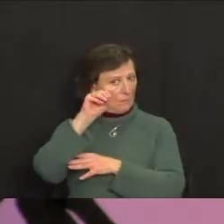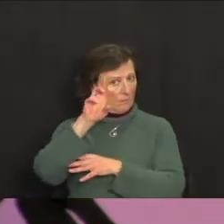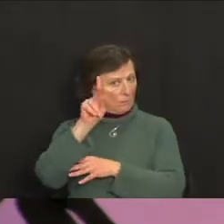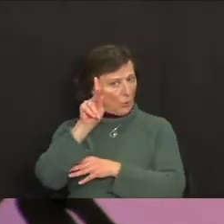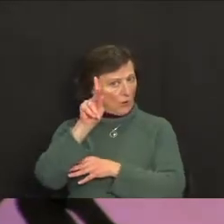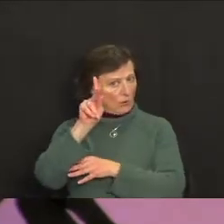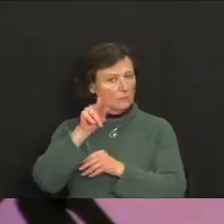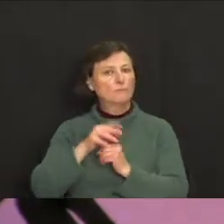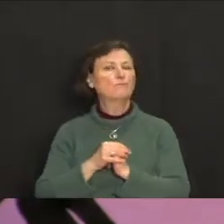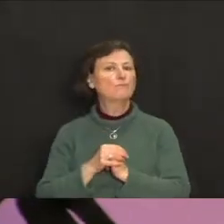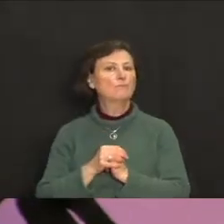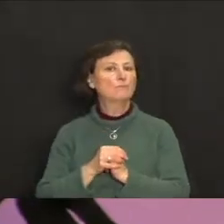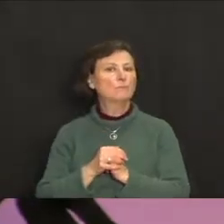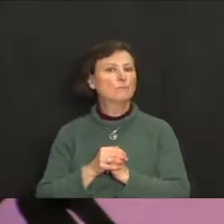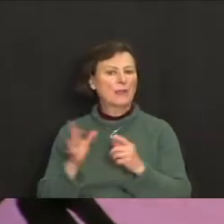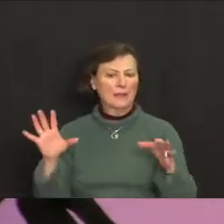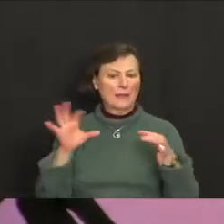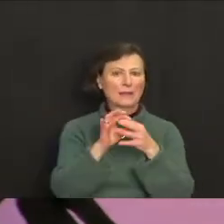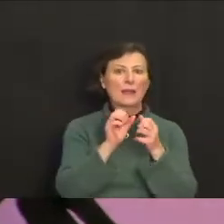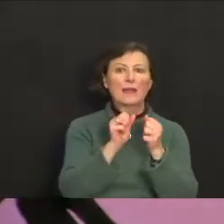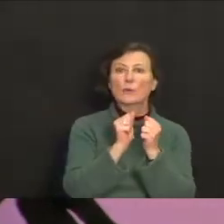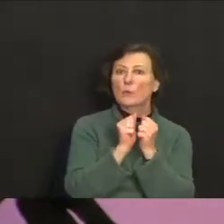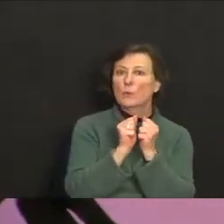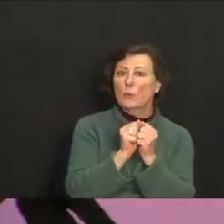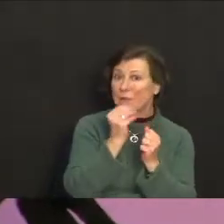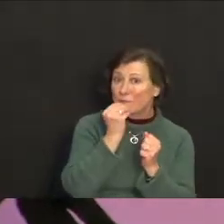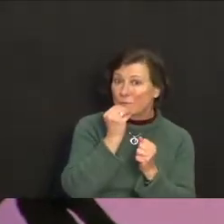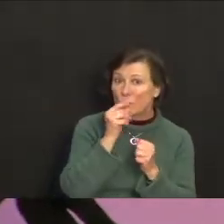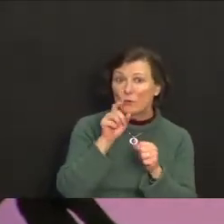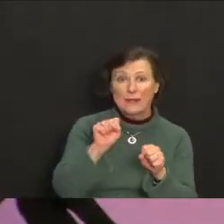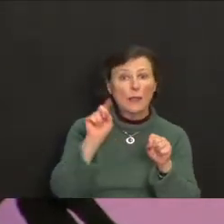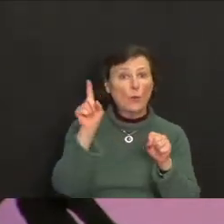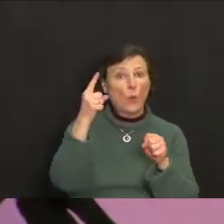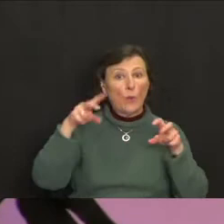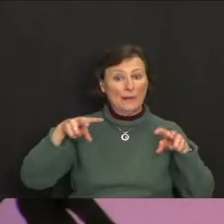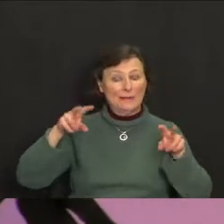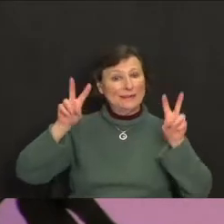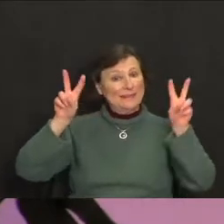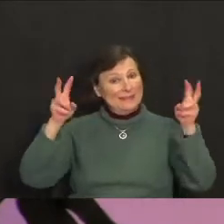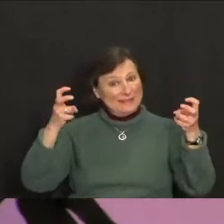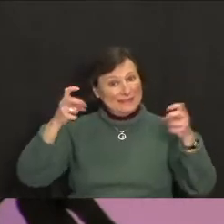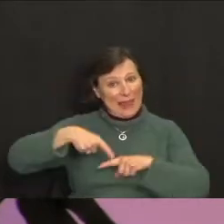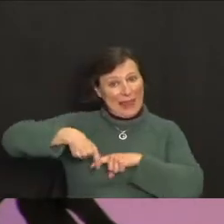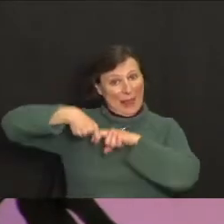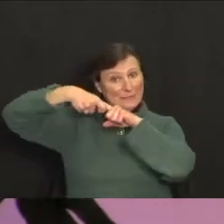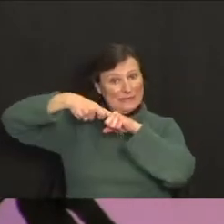When it comes to food, you can only "abstain" from what others continue to take into their bodies,